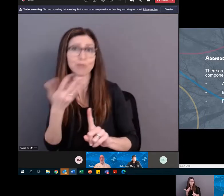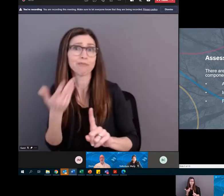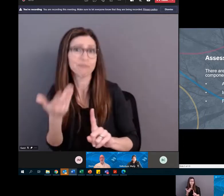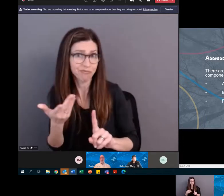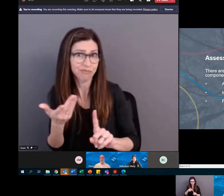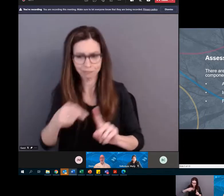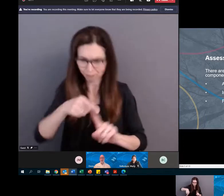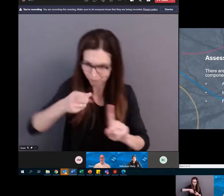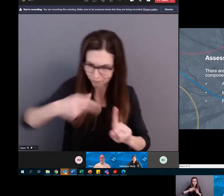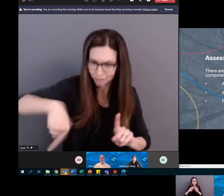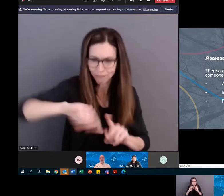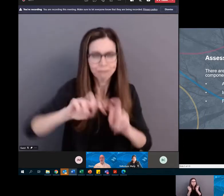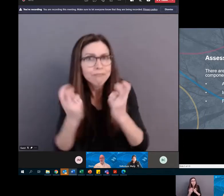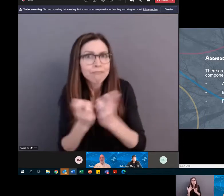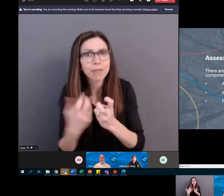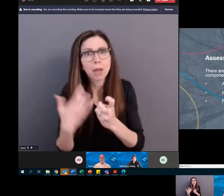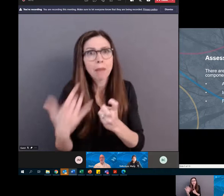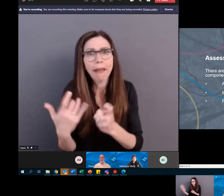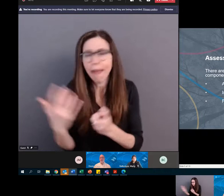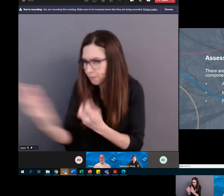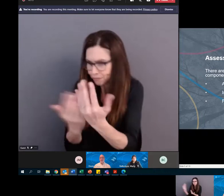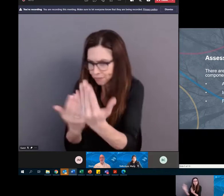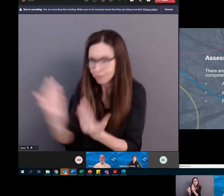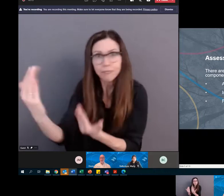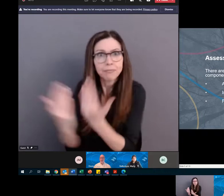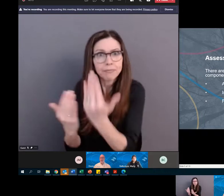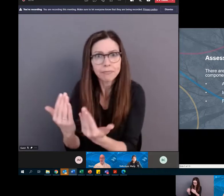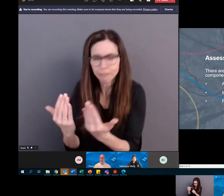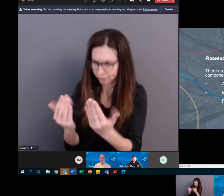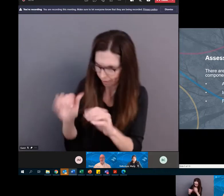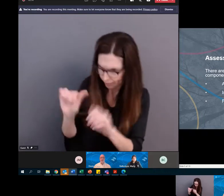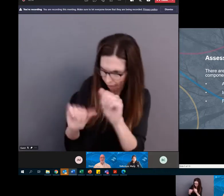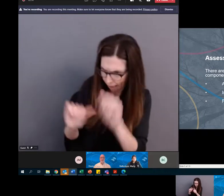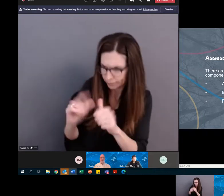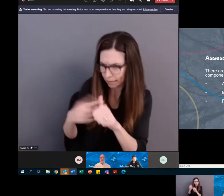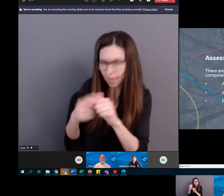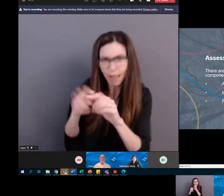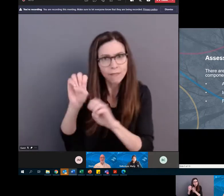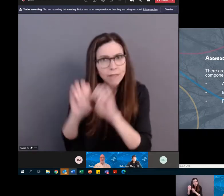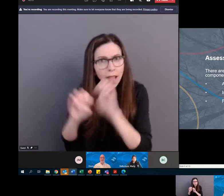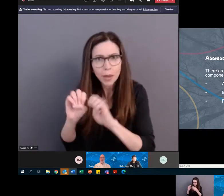all of the applications and scoring those applications